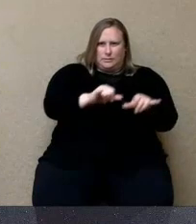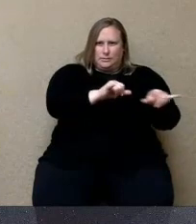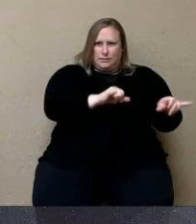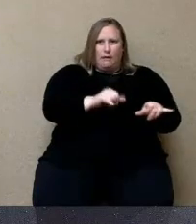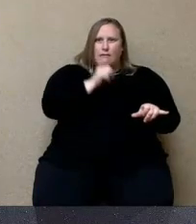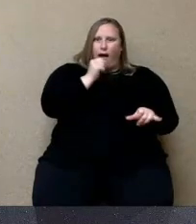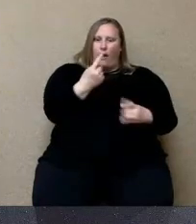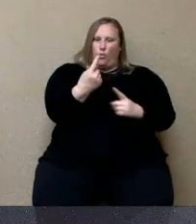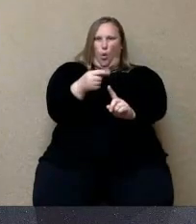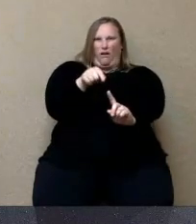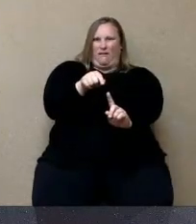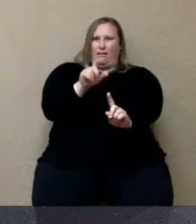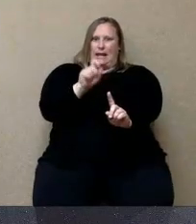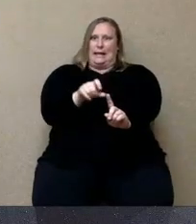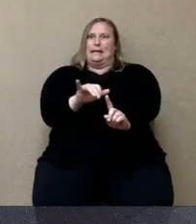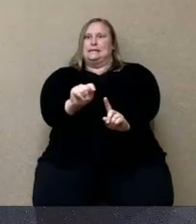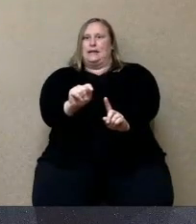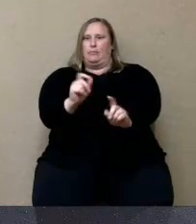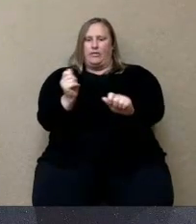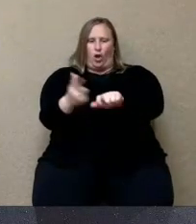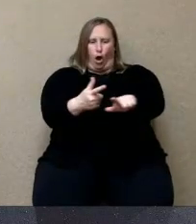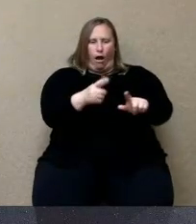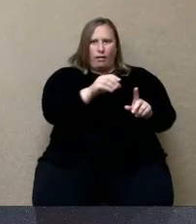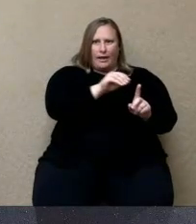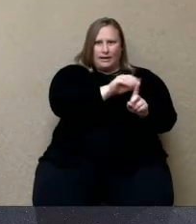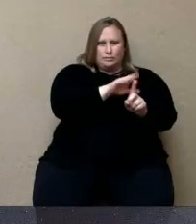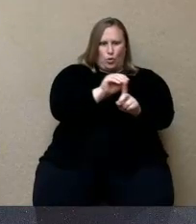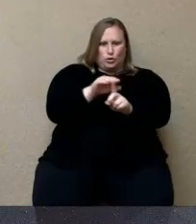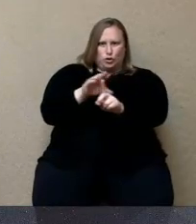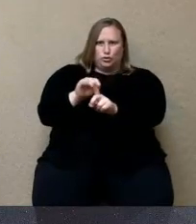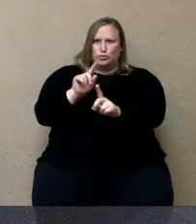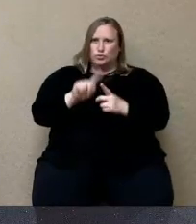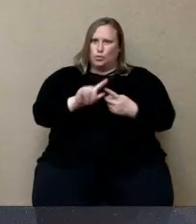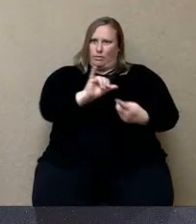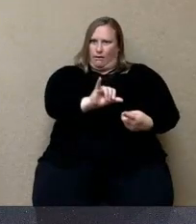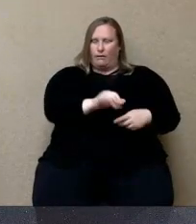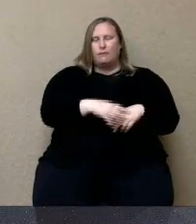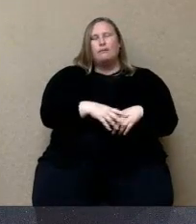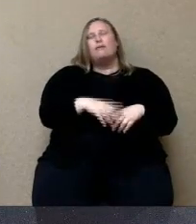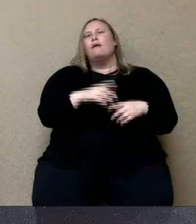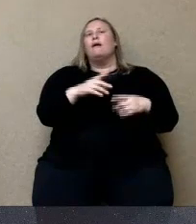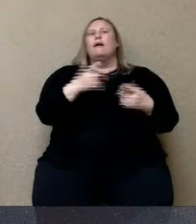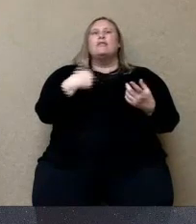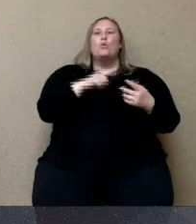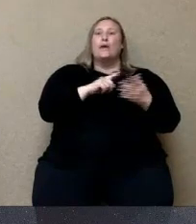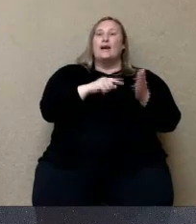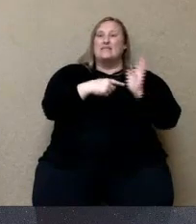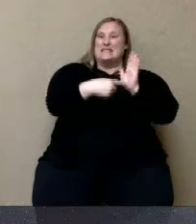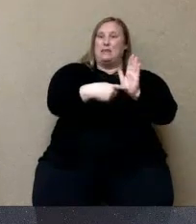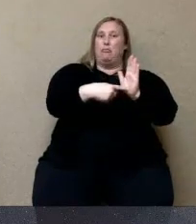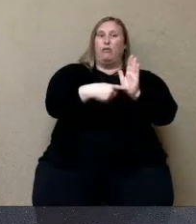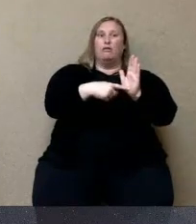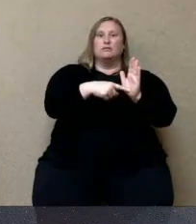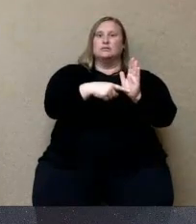throughout the programming. And what we've done there is we've set up symbols throughout the room and we encourage all the kids to use